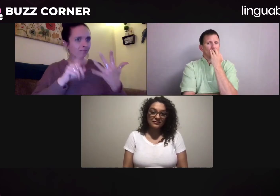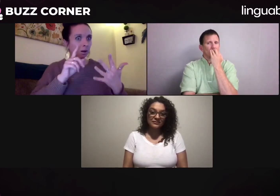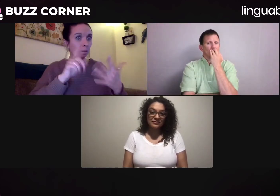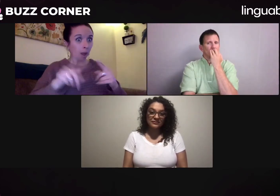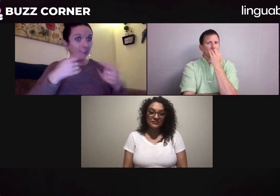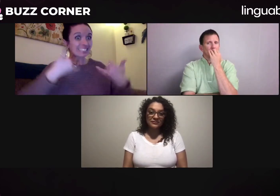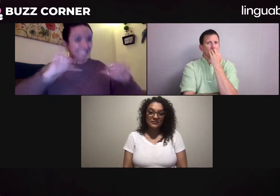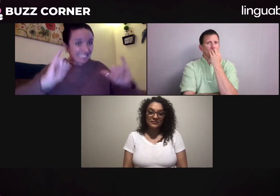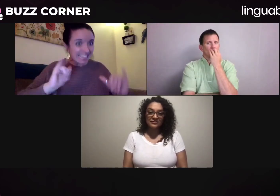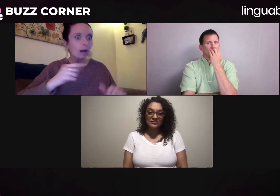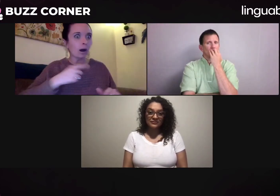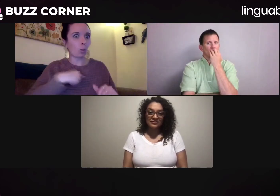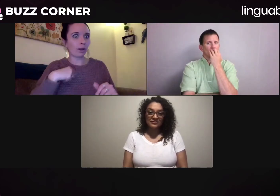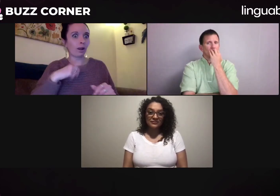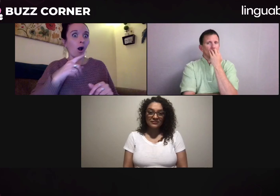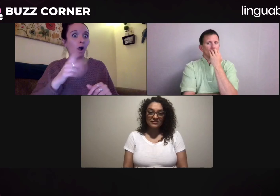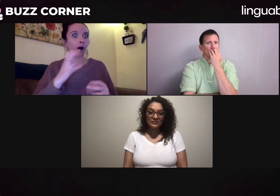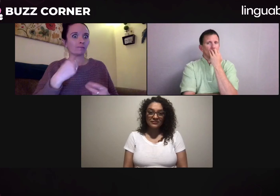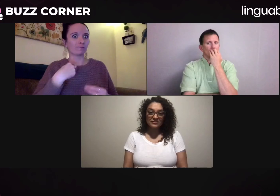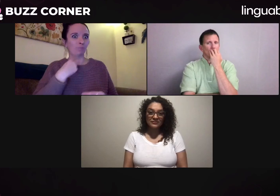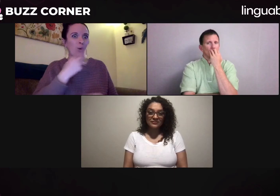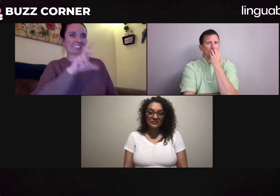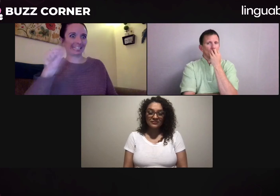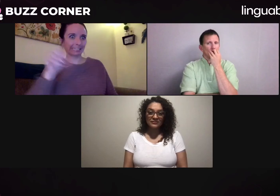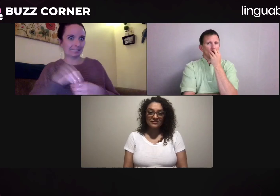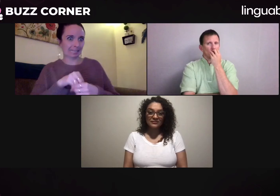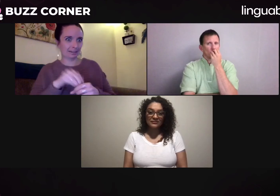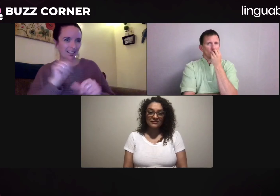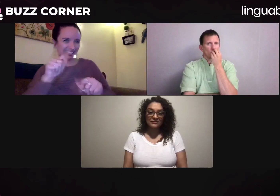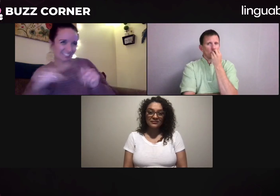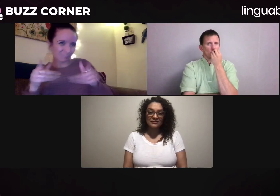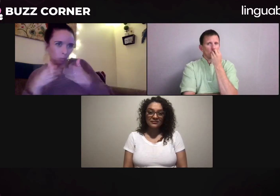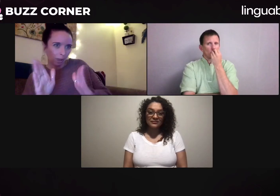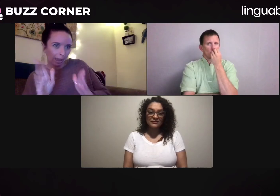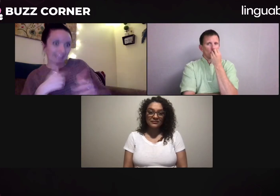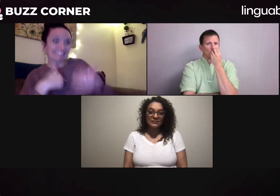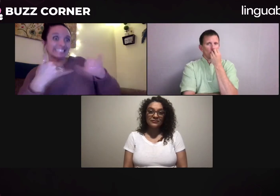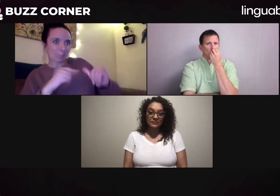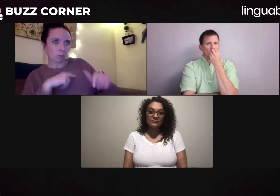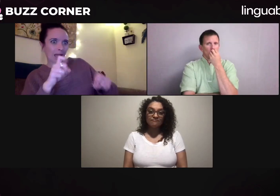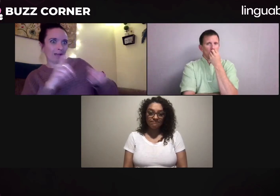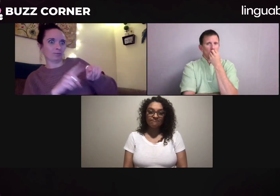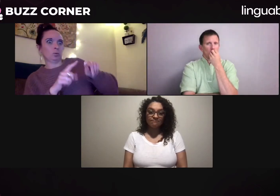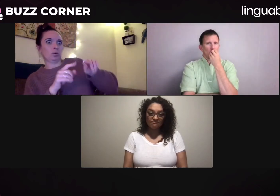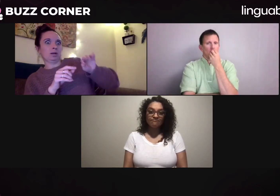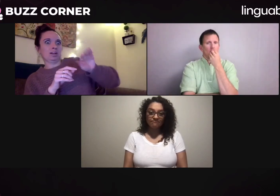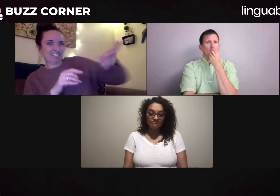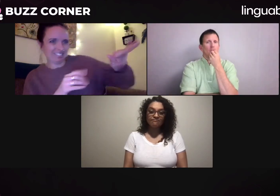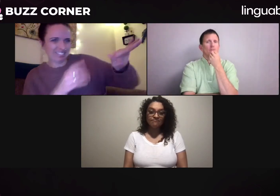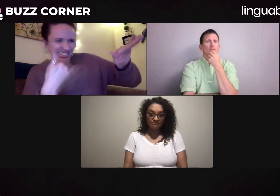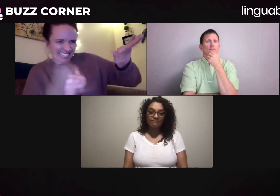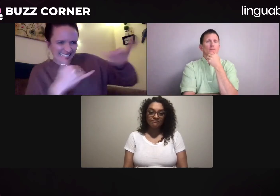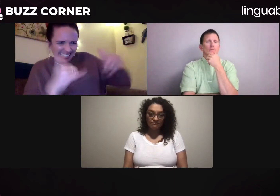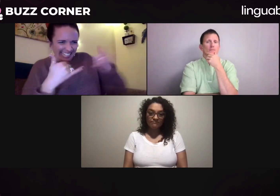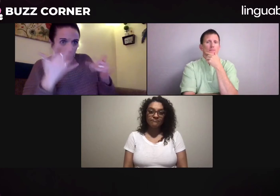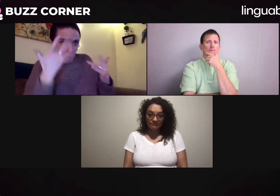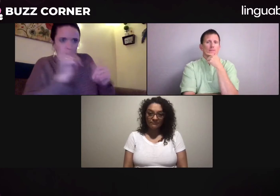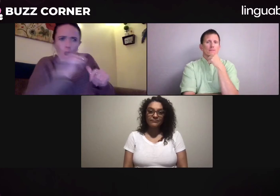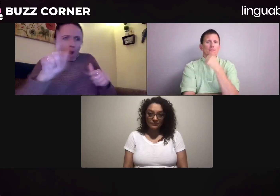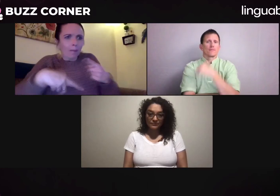and we still we you know, we think that we have it's so much better in many ways that we do, but we're still voiceless in a lot of ways as well,